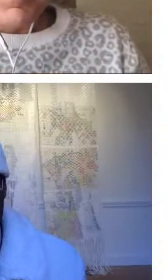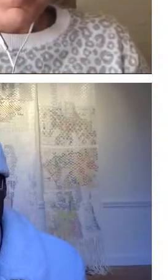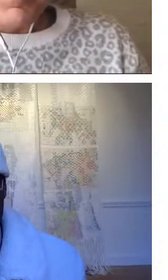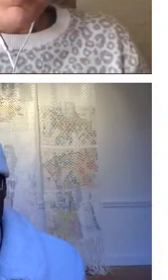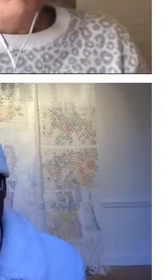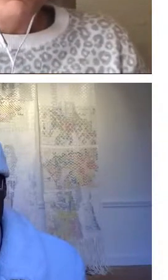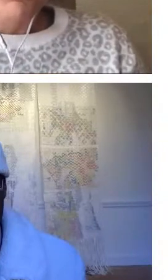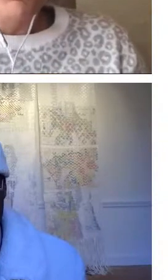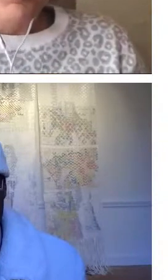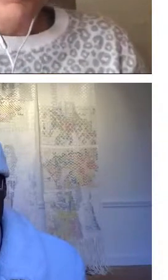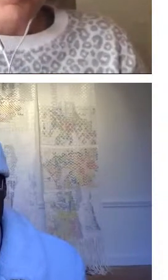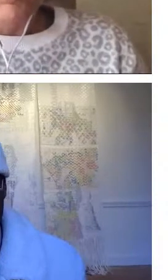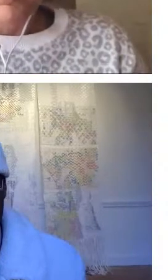to be having it with all of you.